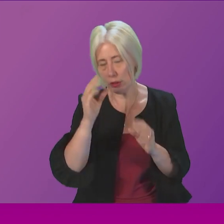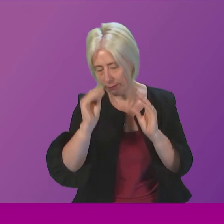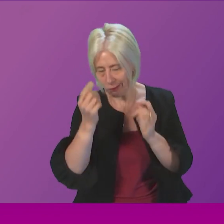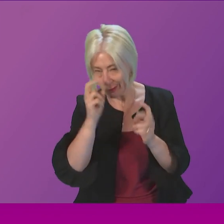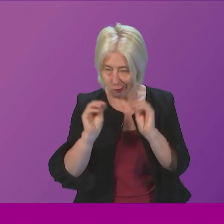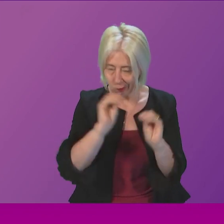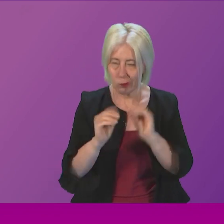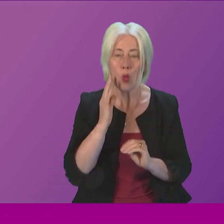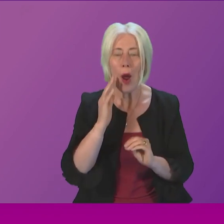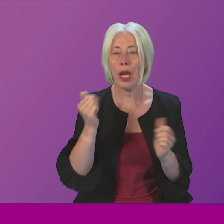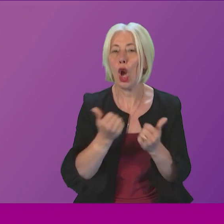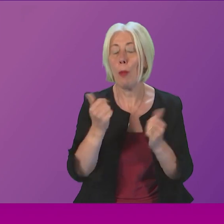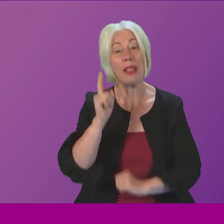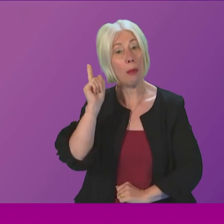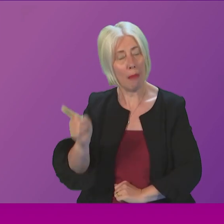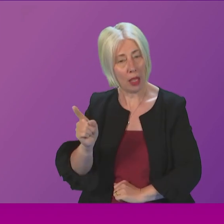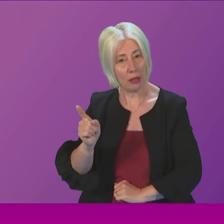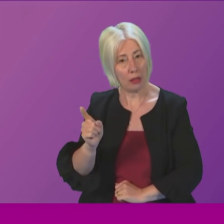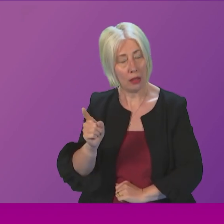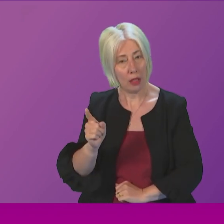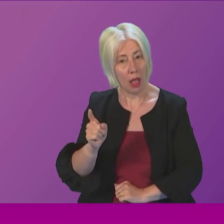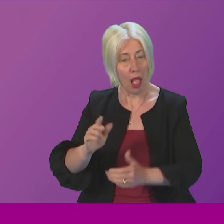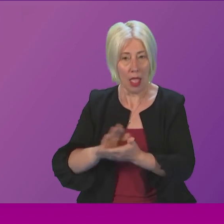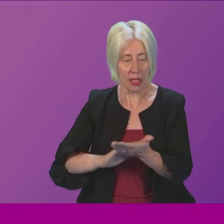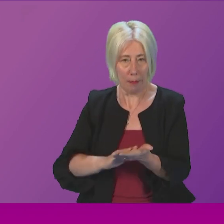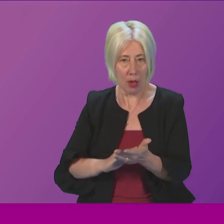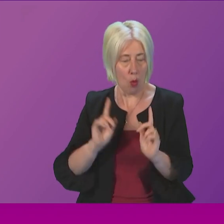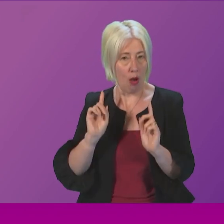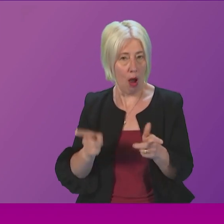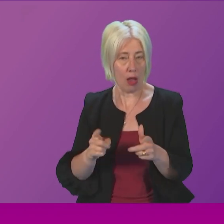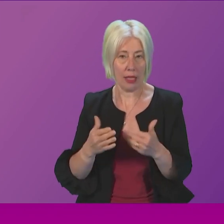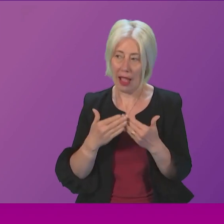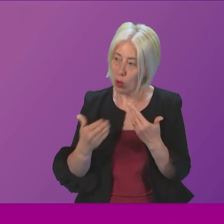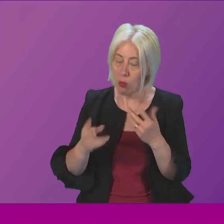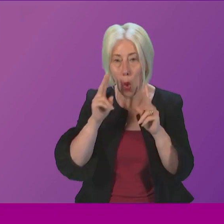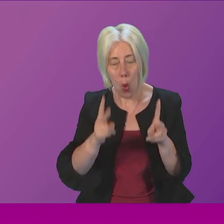Of course, that does not preclude our taking action in relation to safety and road improvements